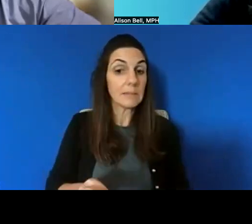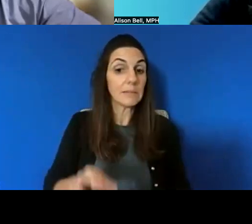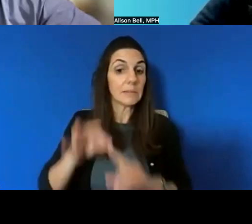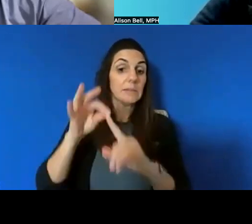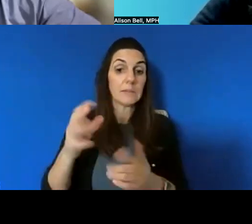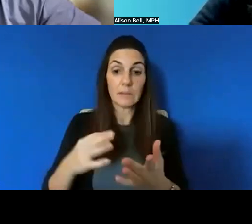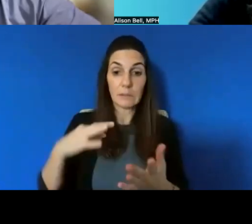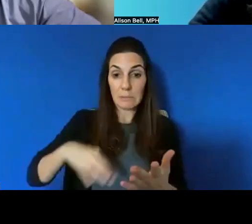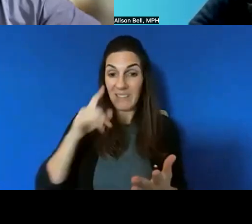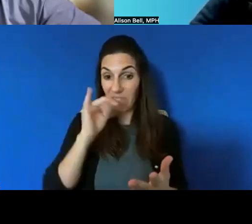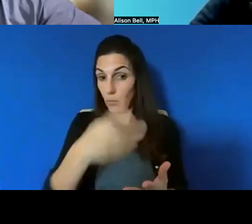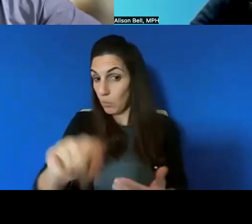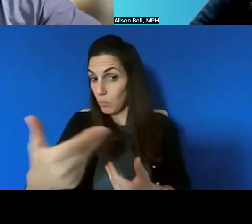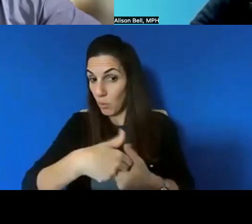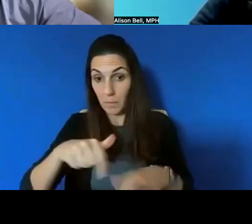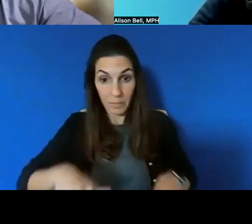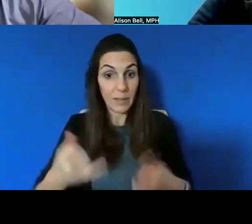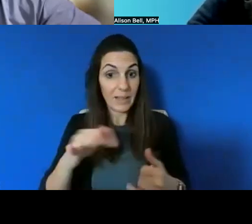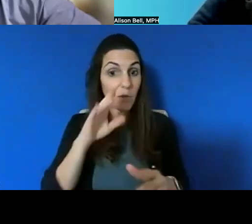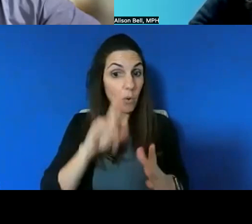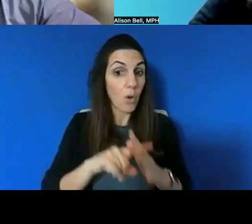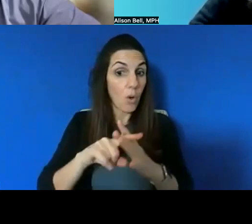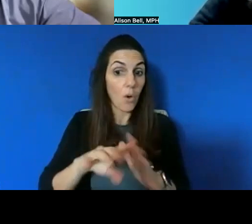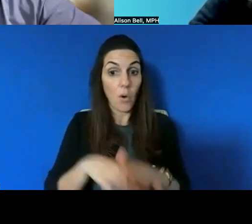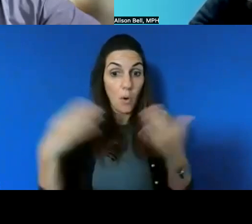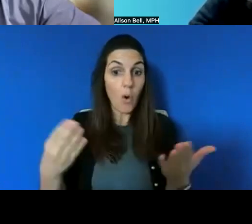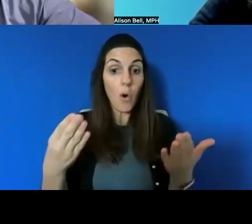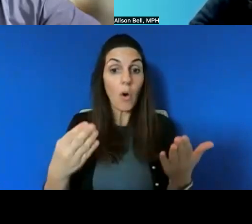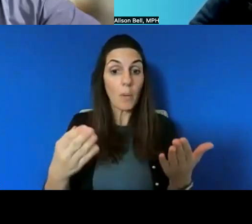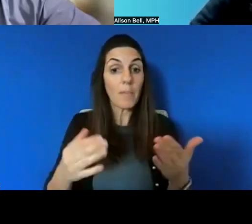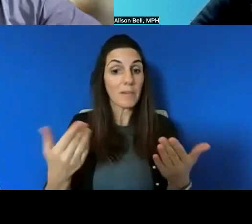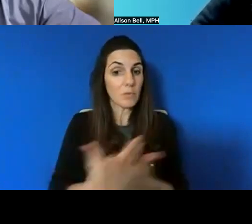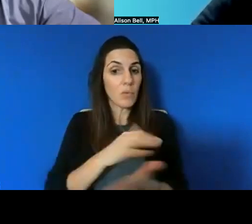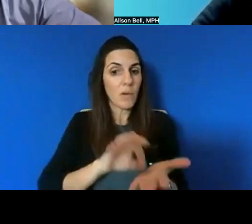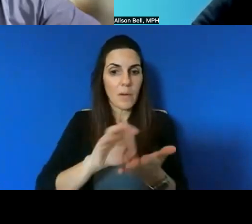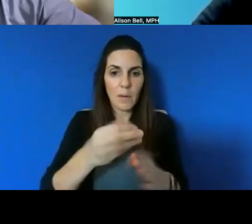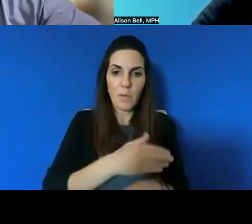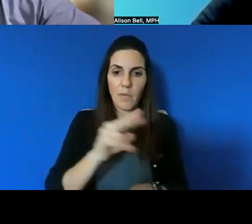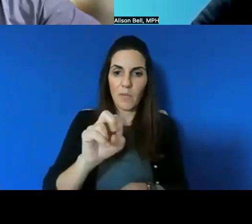if an individual opens a new able account before November 17th uh and contributes minimum of $25